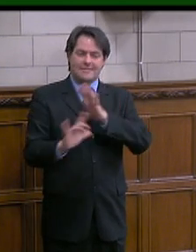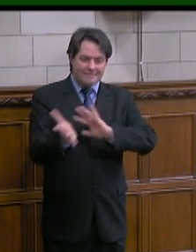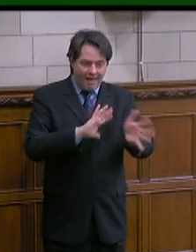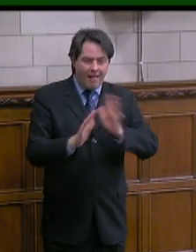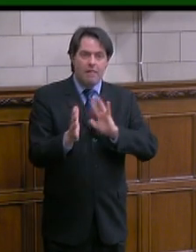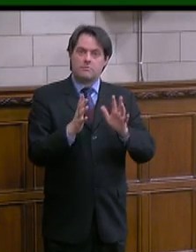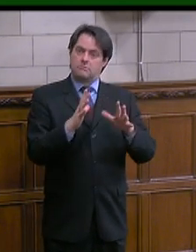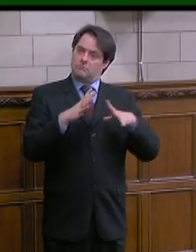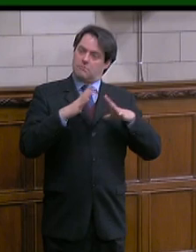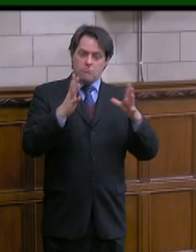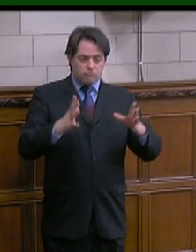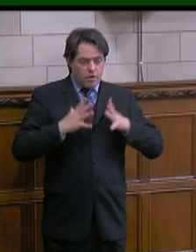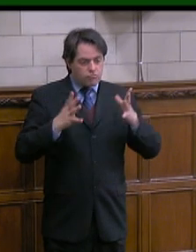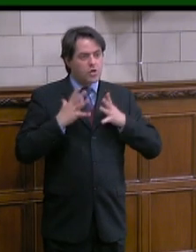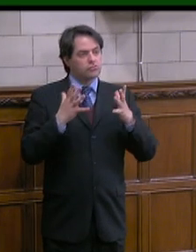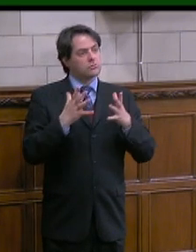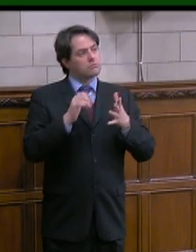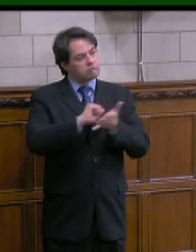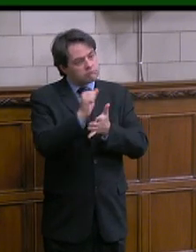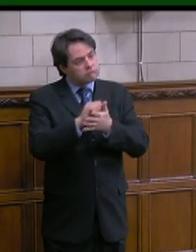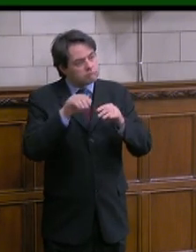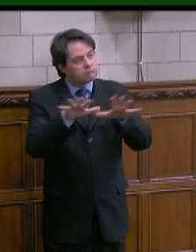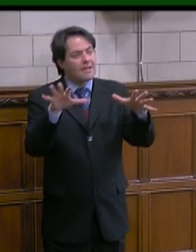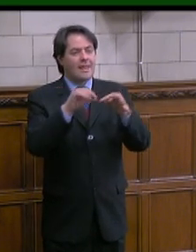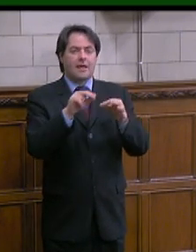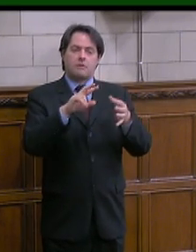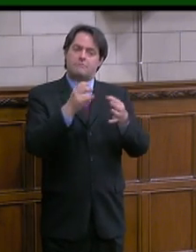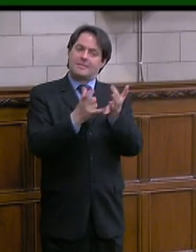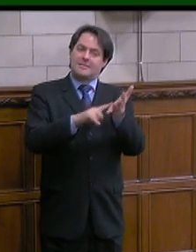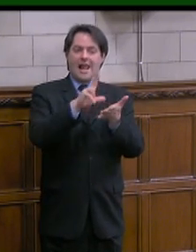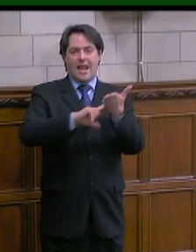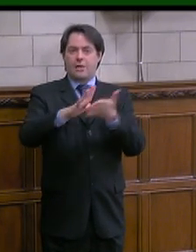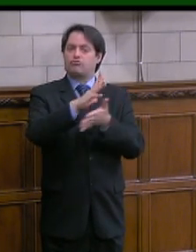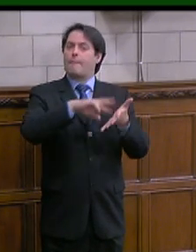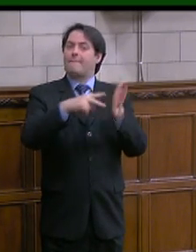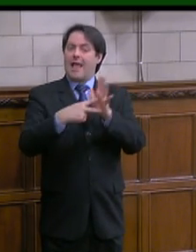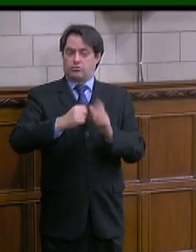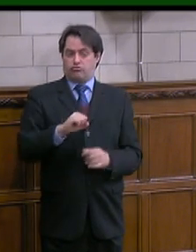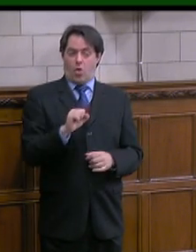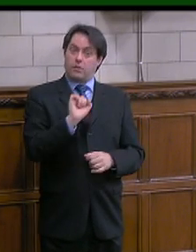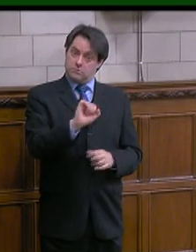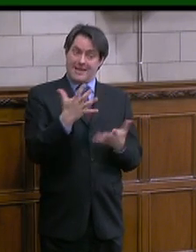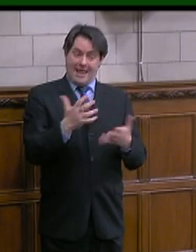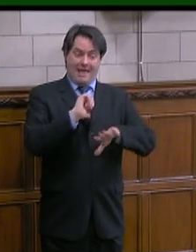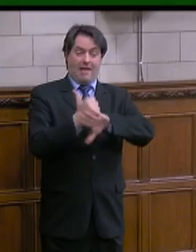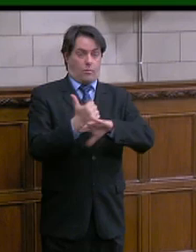and publication of the British Sign Language national plan for Scotland, which we now have.